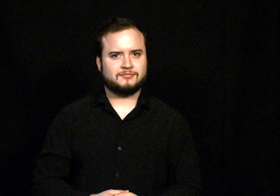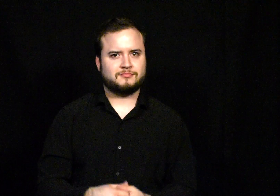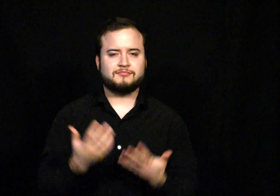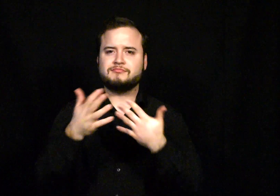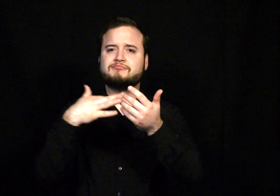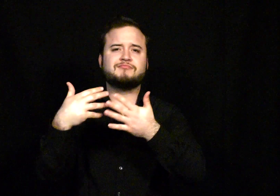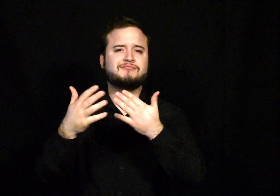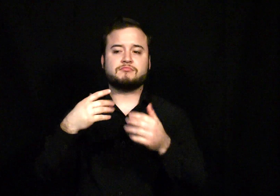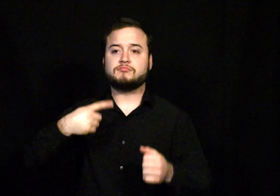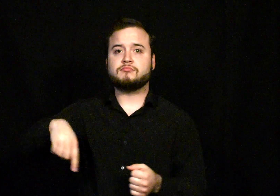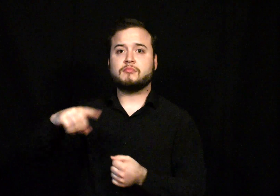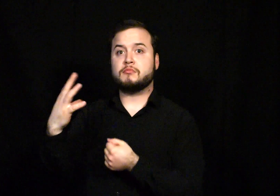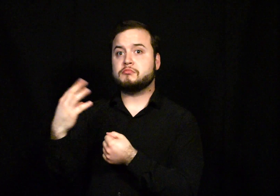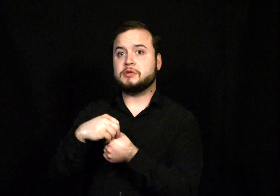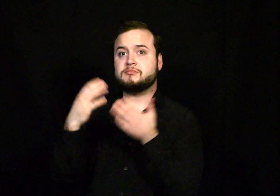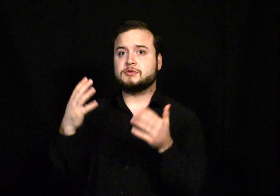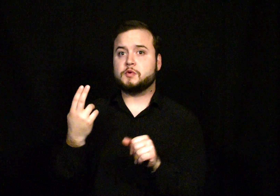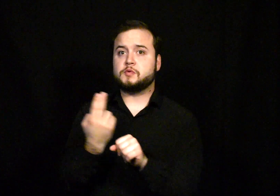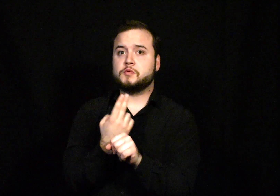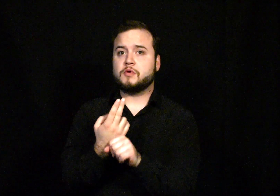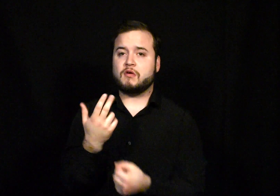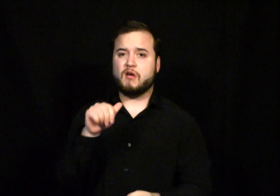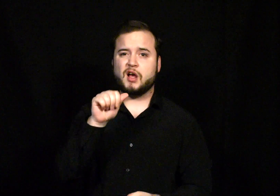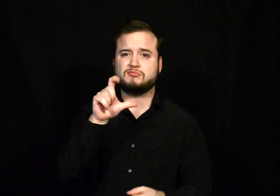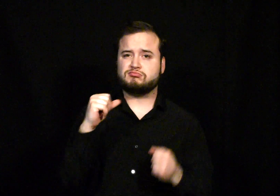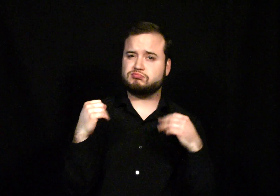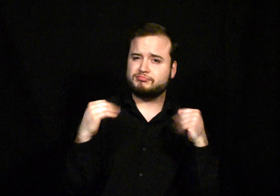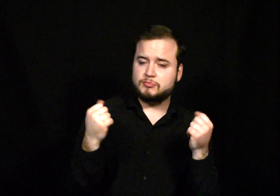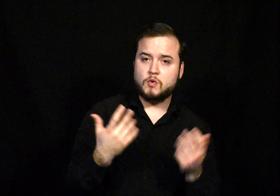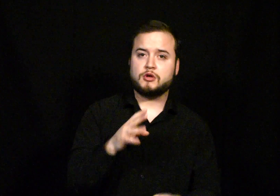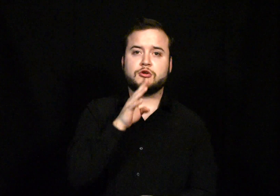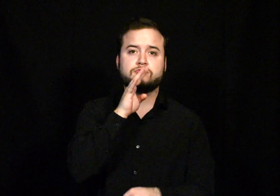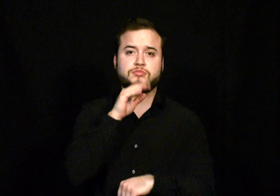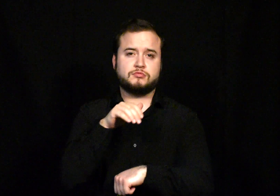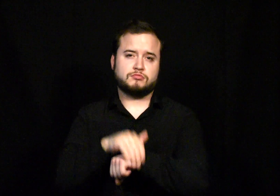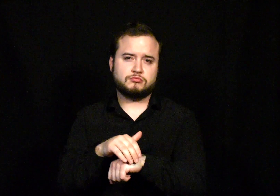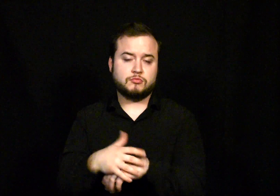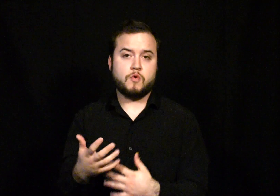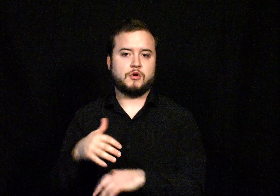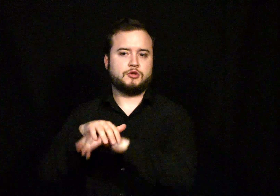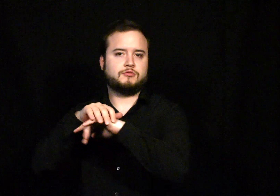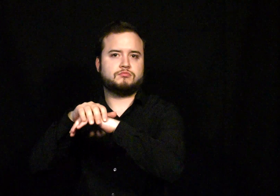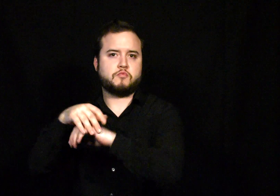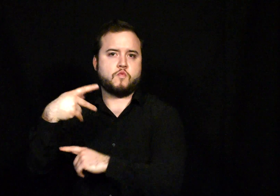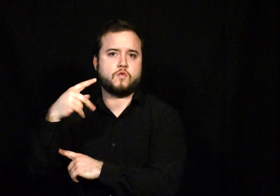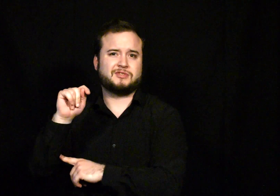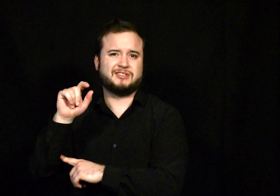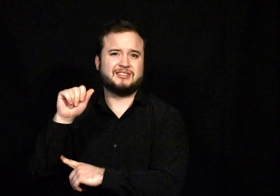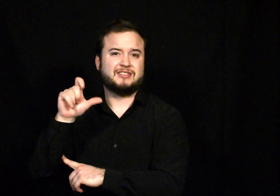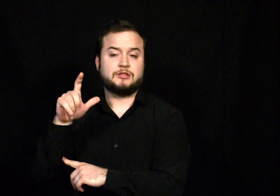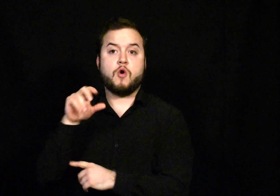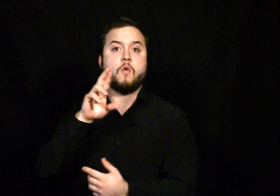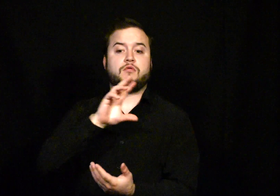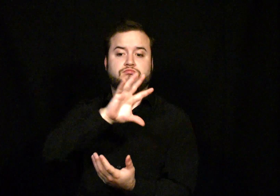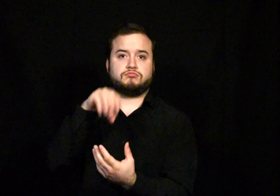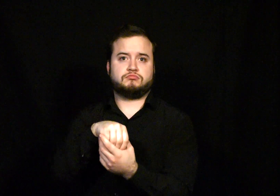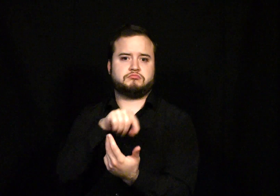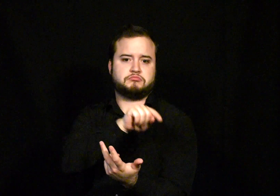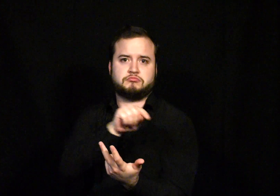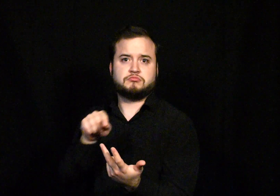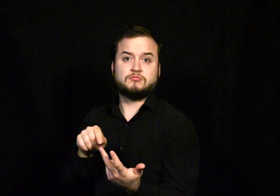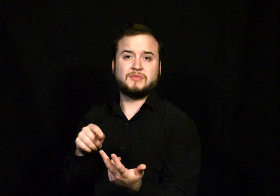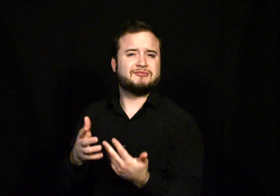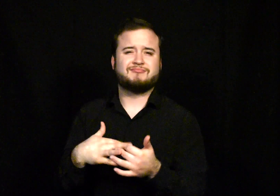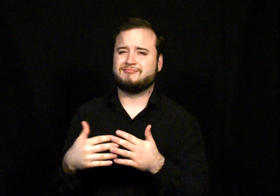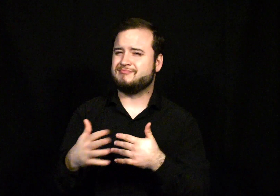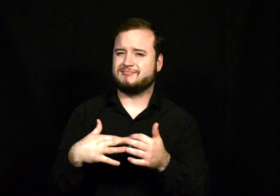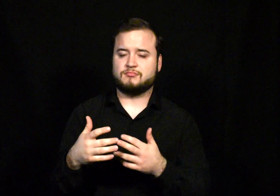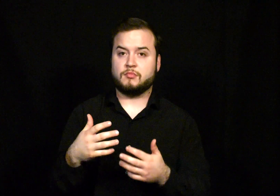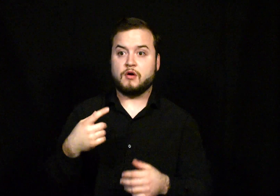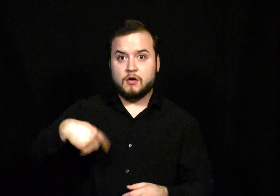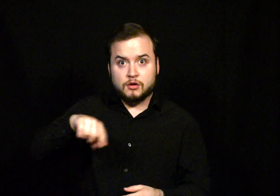Whether participants use ASL, spoken English, Pro-Tactile ASL, or a combination of the above